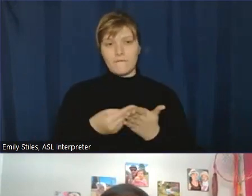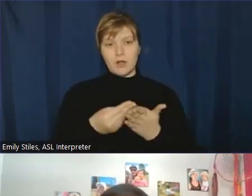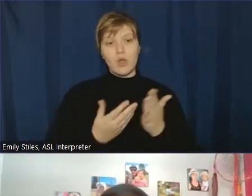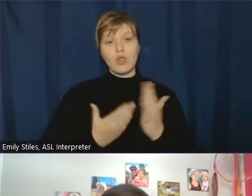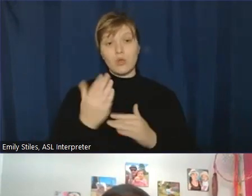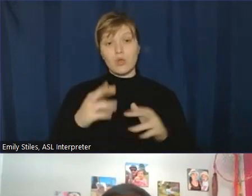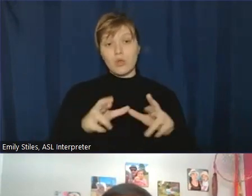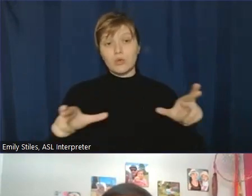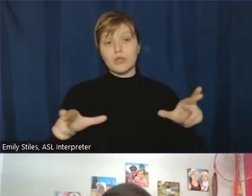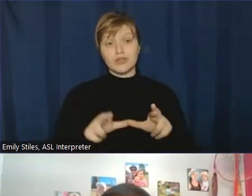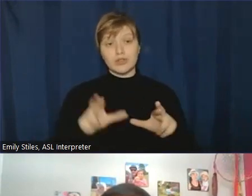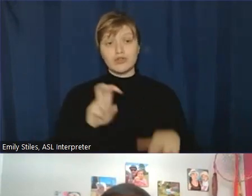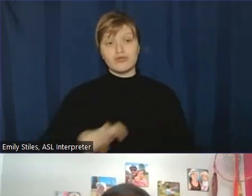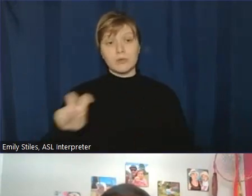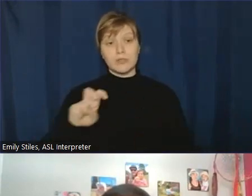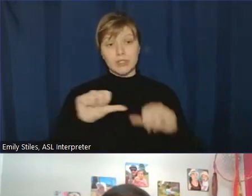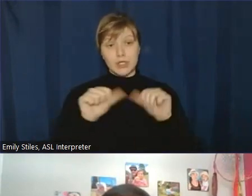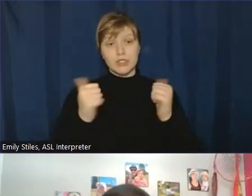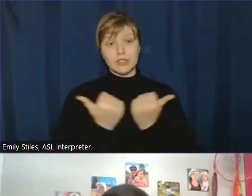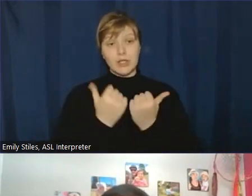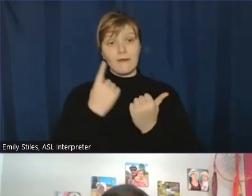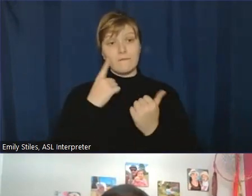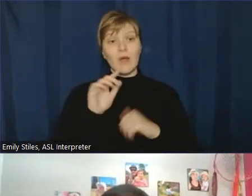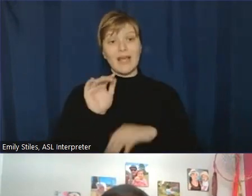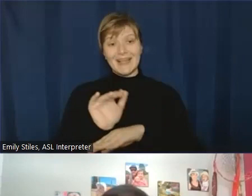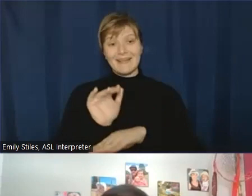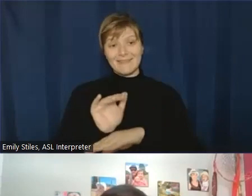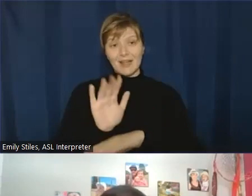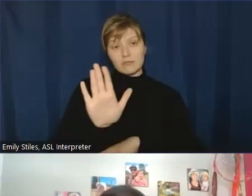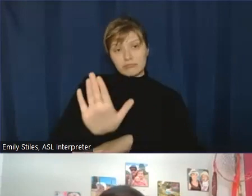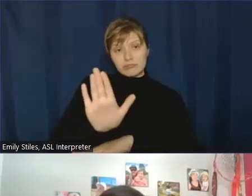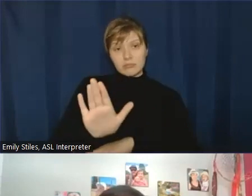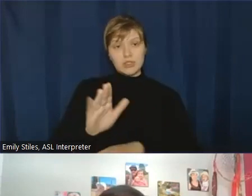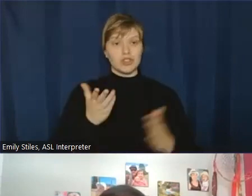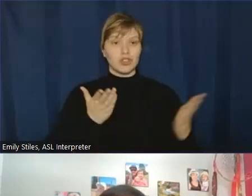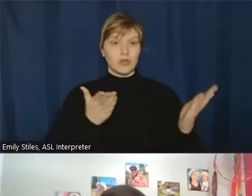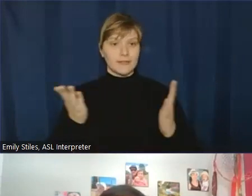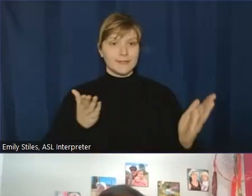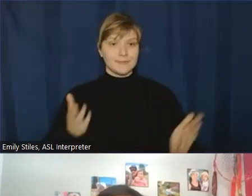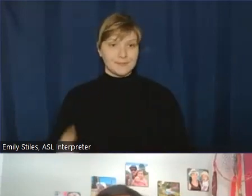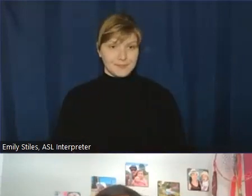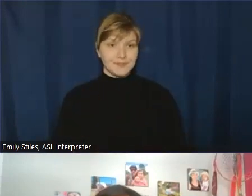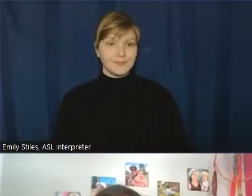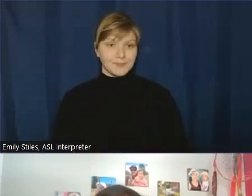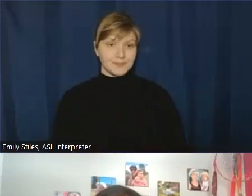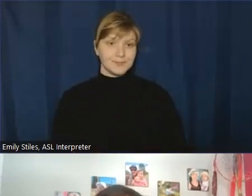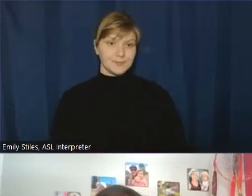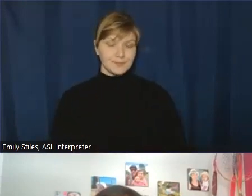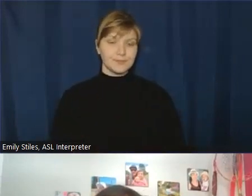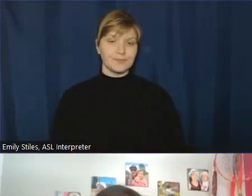transportation agency for evening service. LORI GERHARD: Thank you so much. And